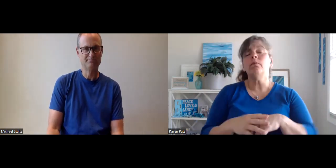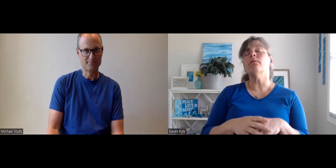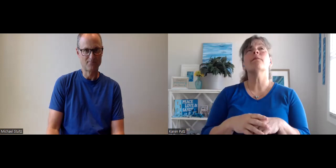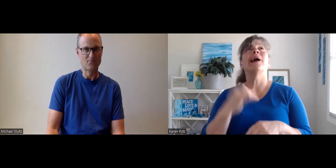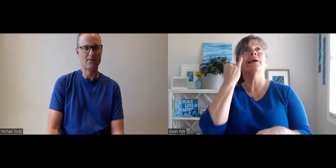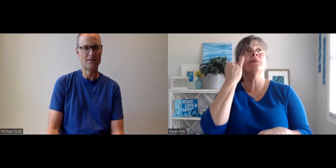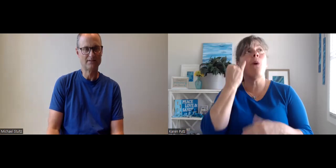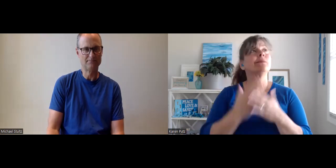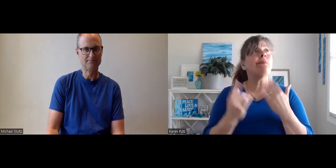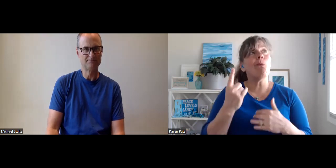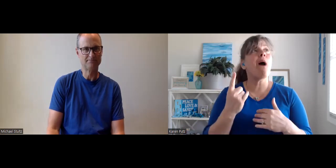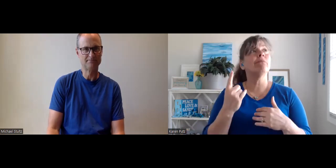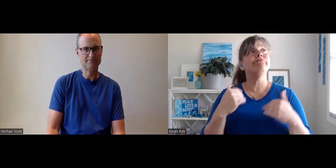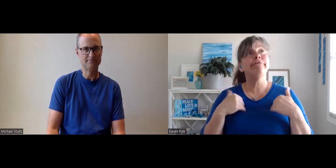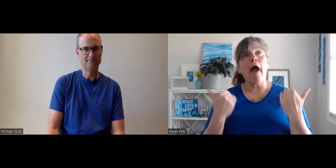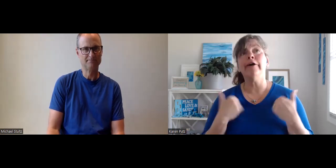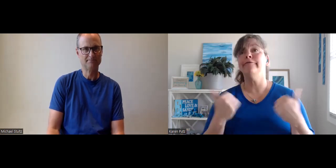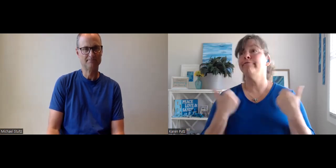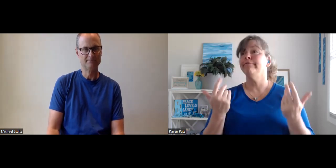going up on an adventure to take pictures.